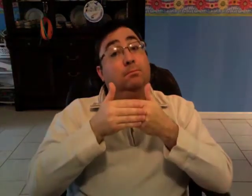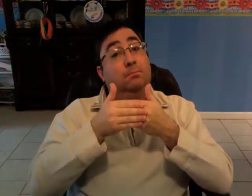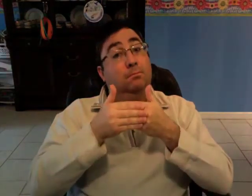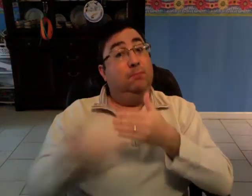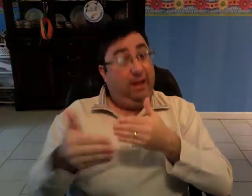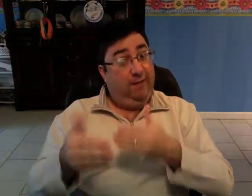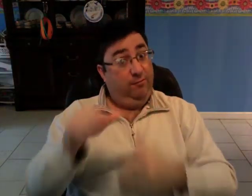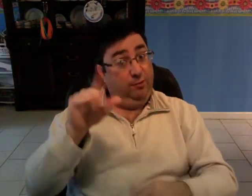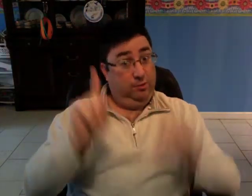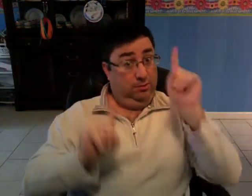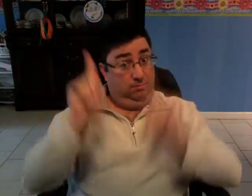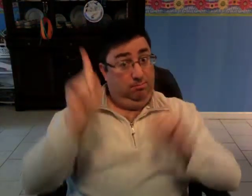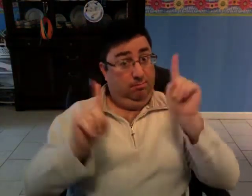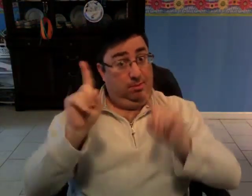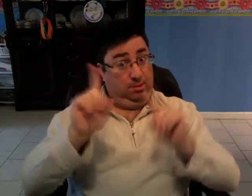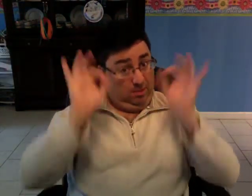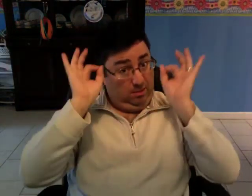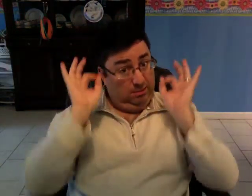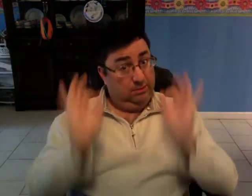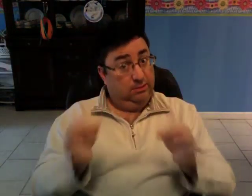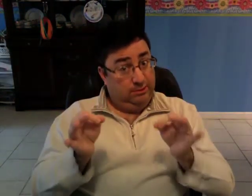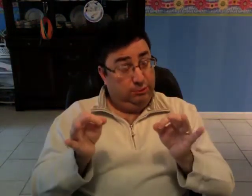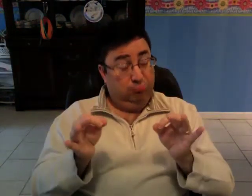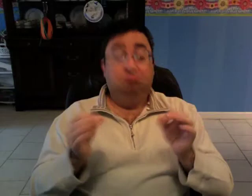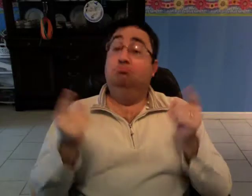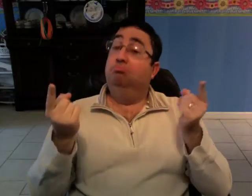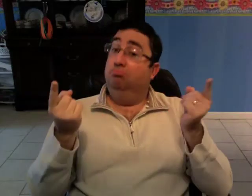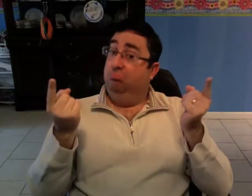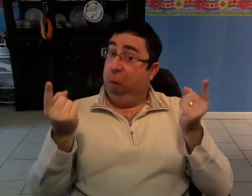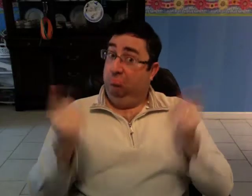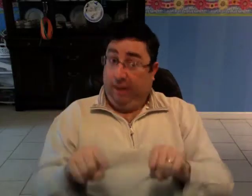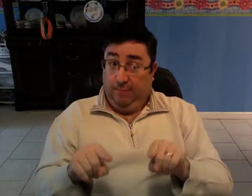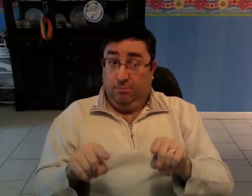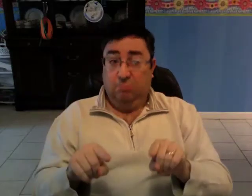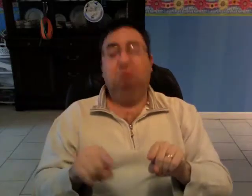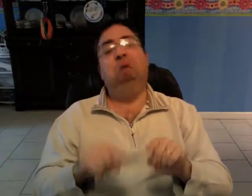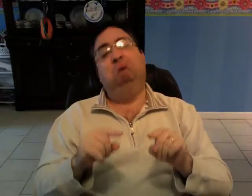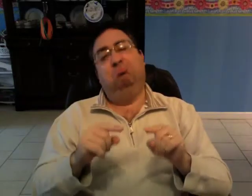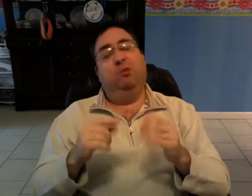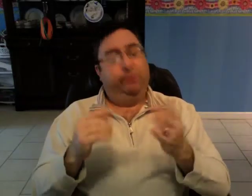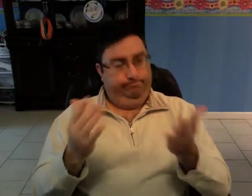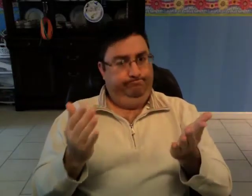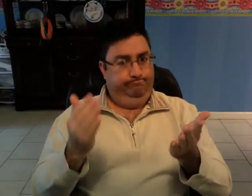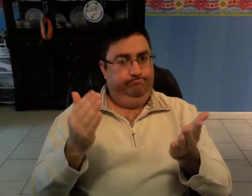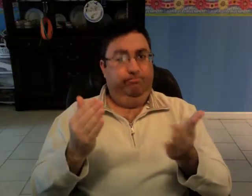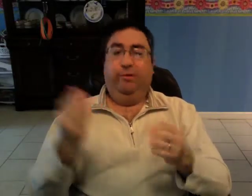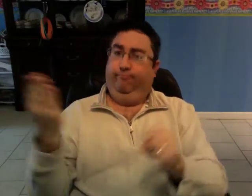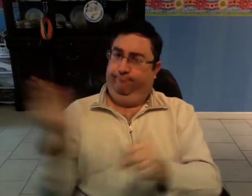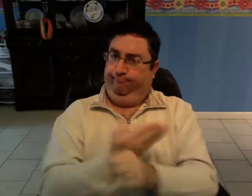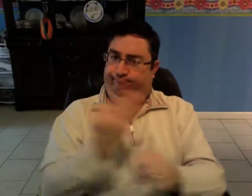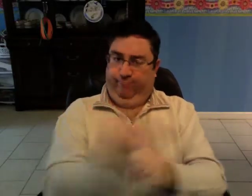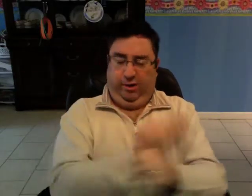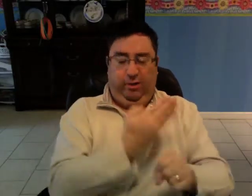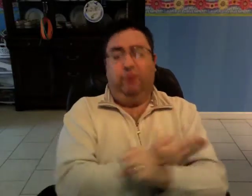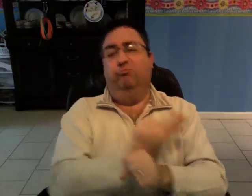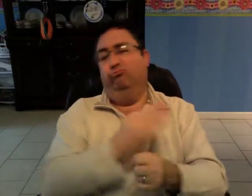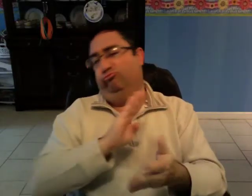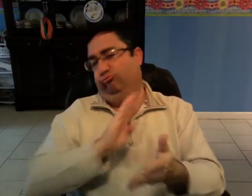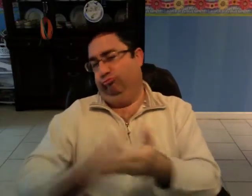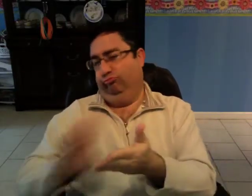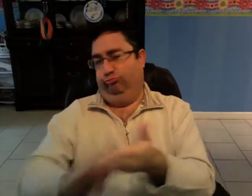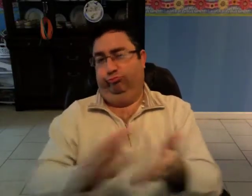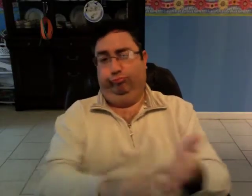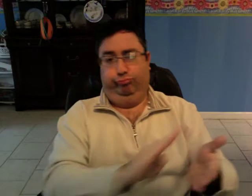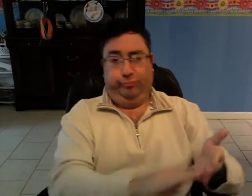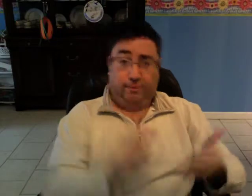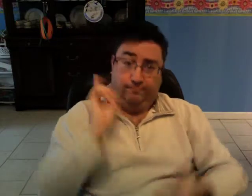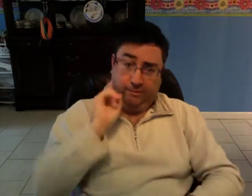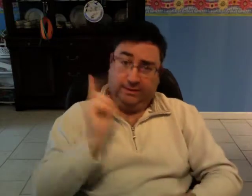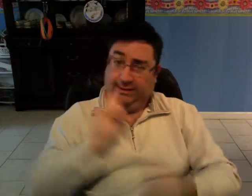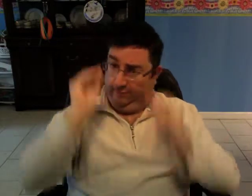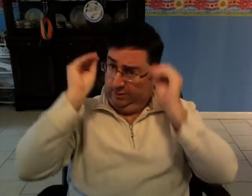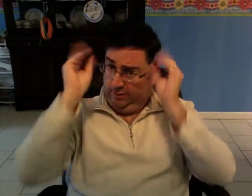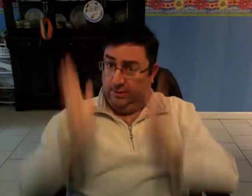After the Milan decision, most Deaf teachers were fired or let go,